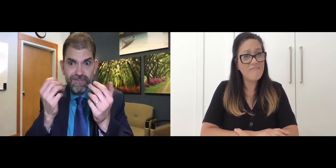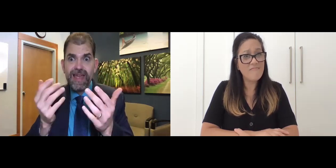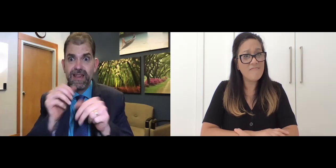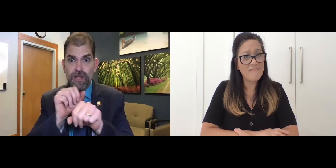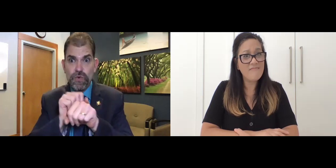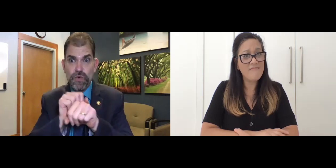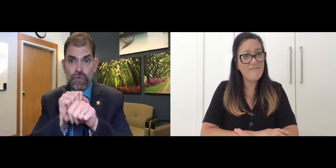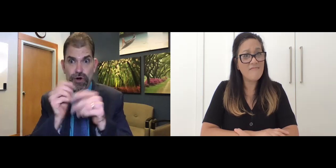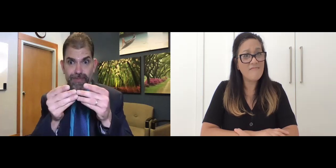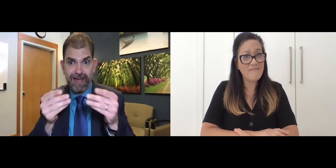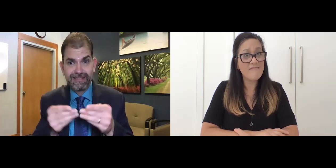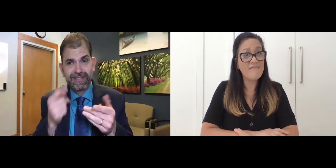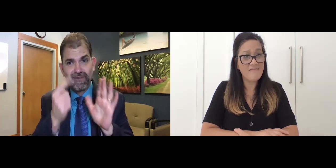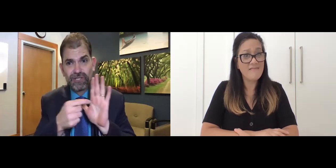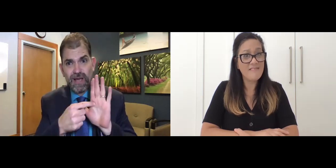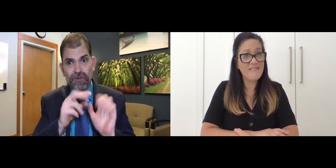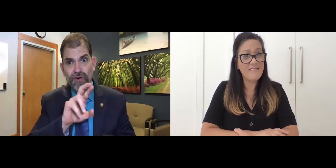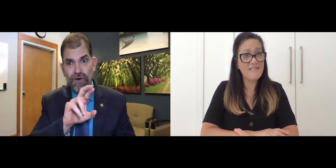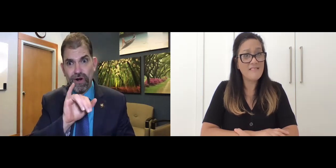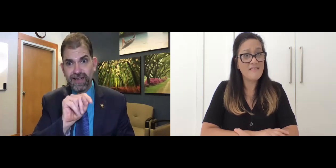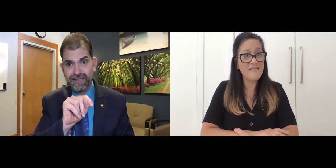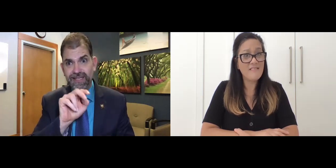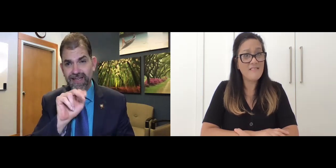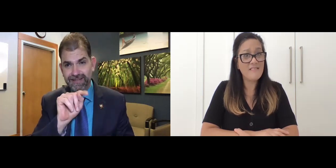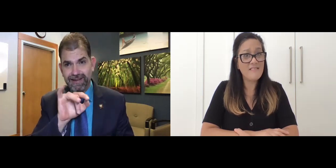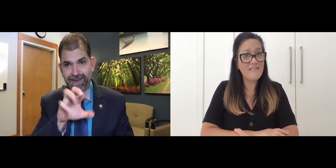evidence that there are many workplaces, for example,